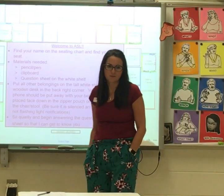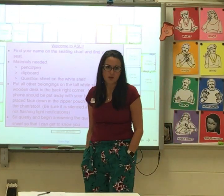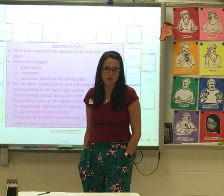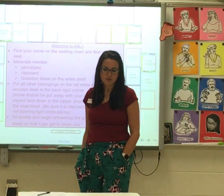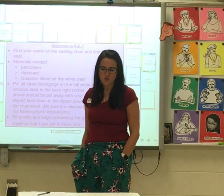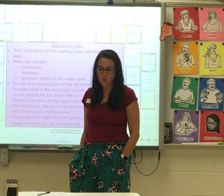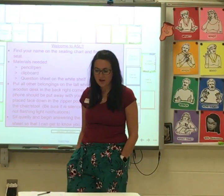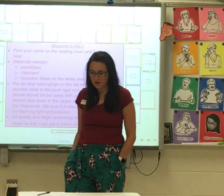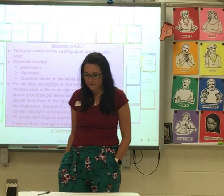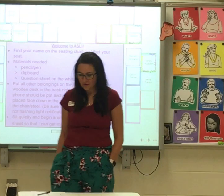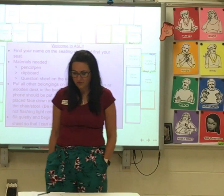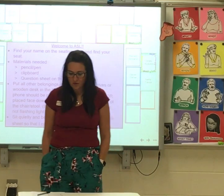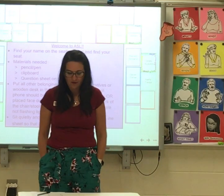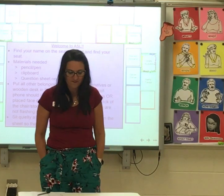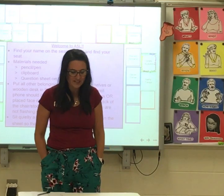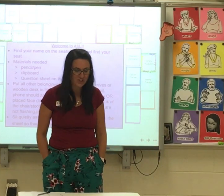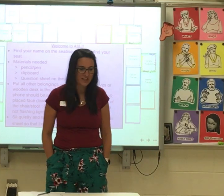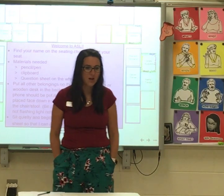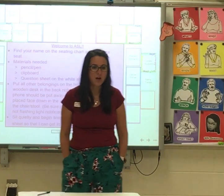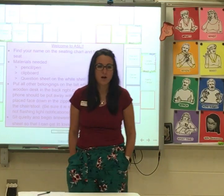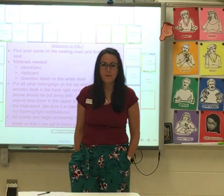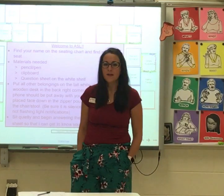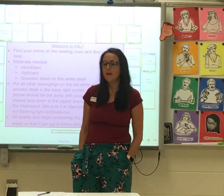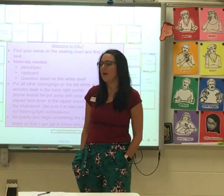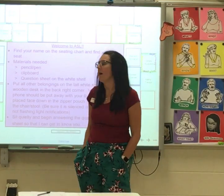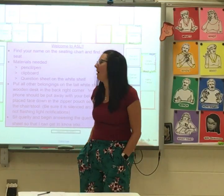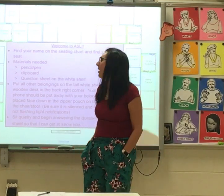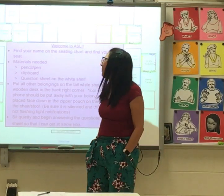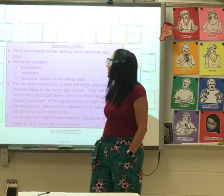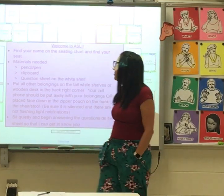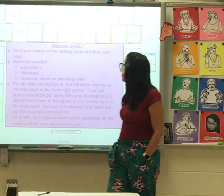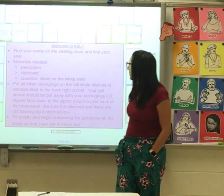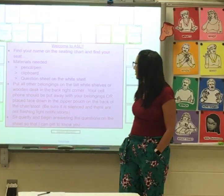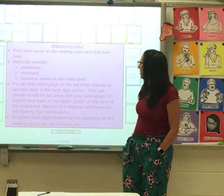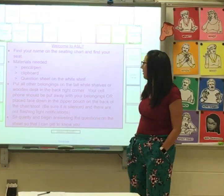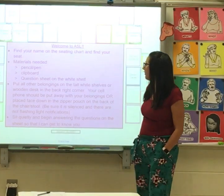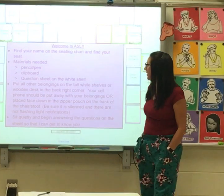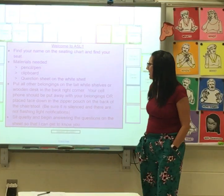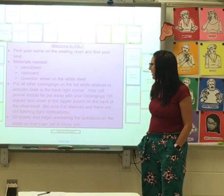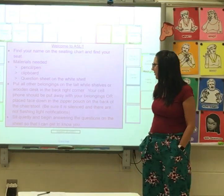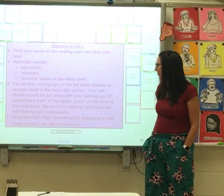alright so while a few are finishing up I do want to just go over this a little